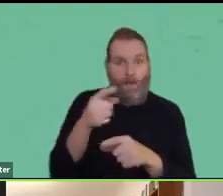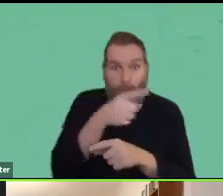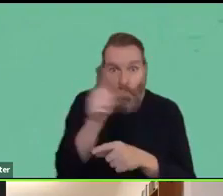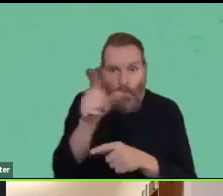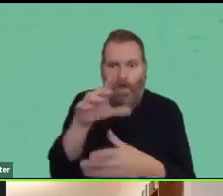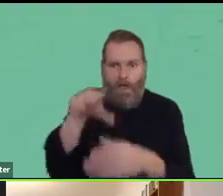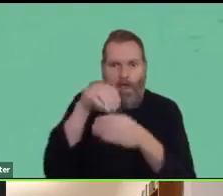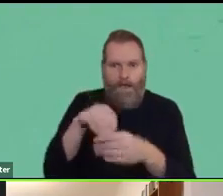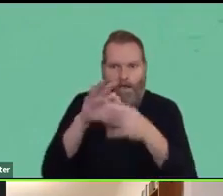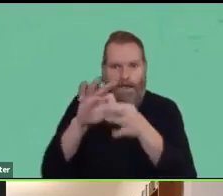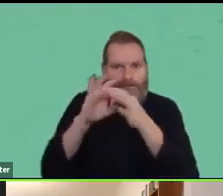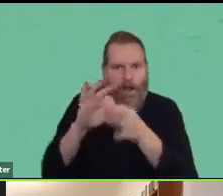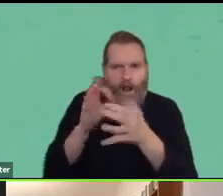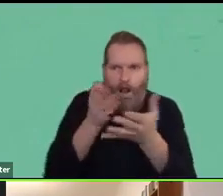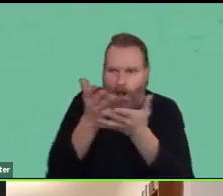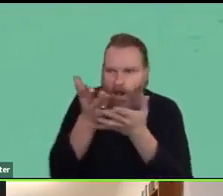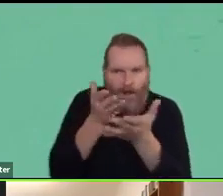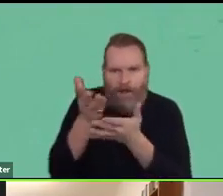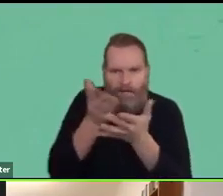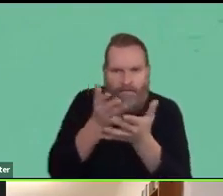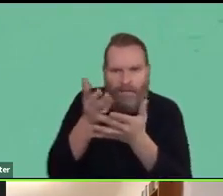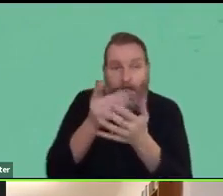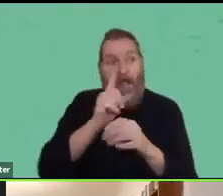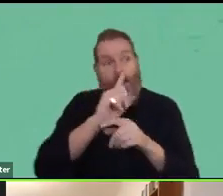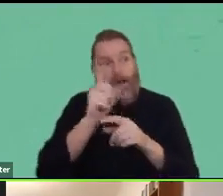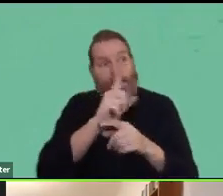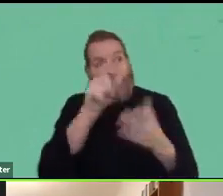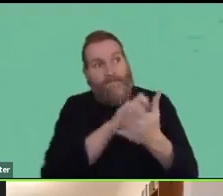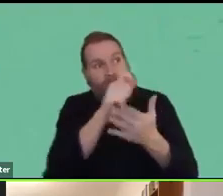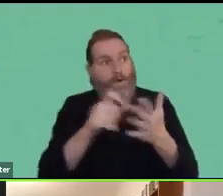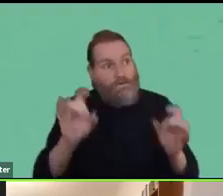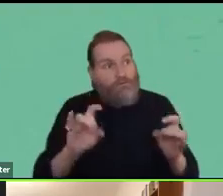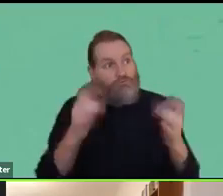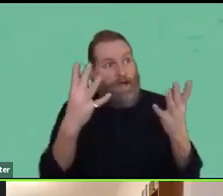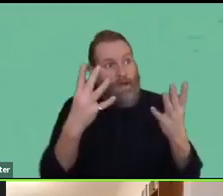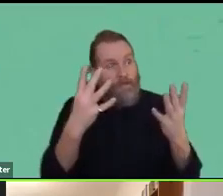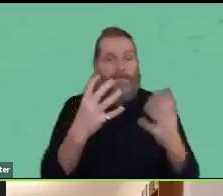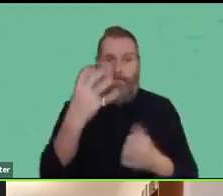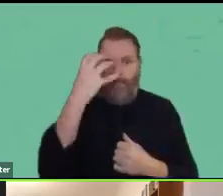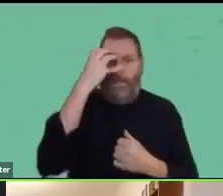and if it comes to action it has to be something that the government takes seriously um so you